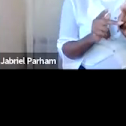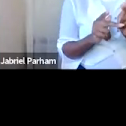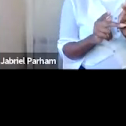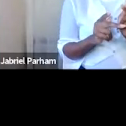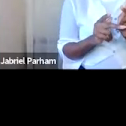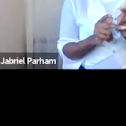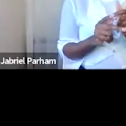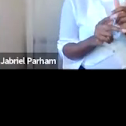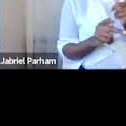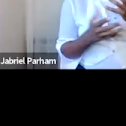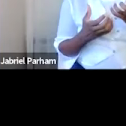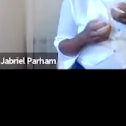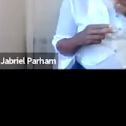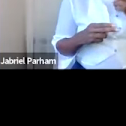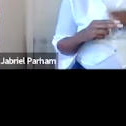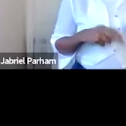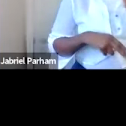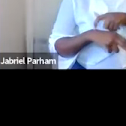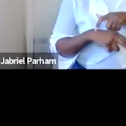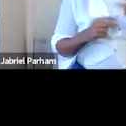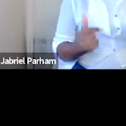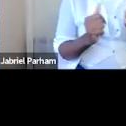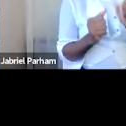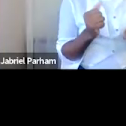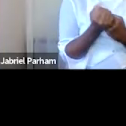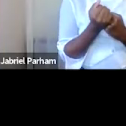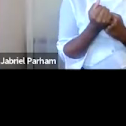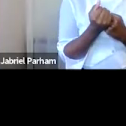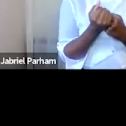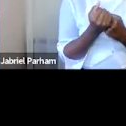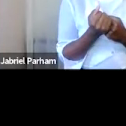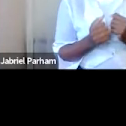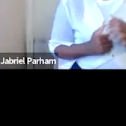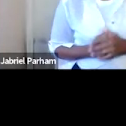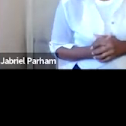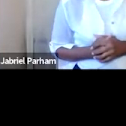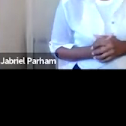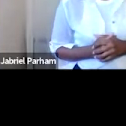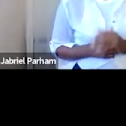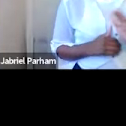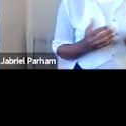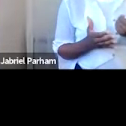for more short term or immediate support. All programs have limitations